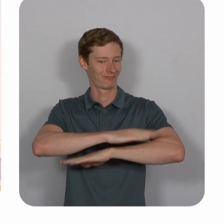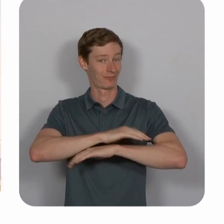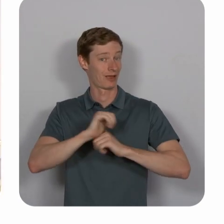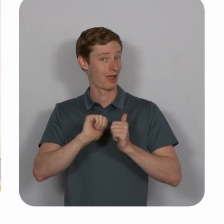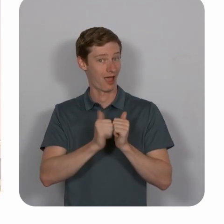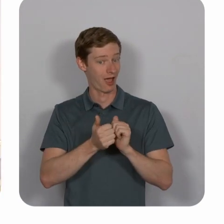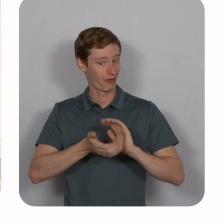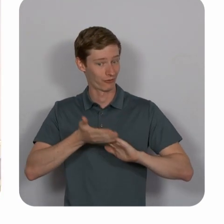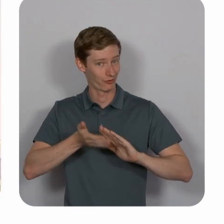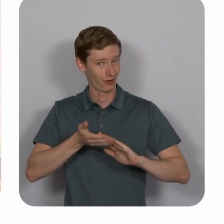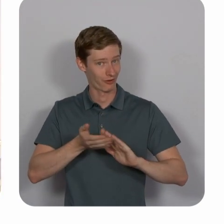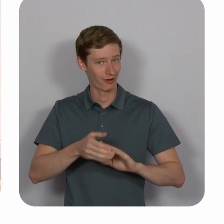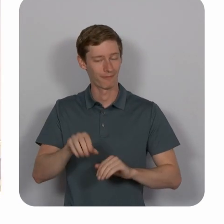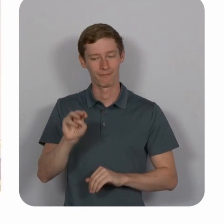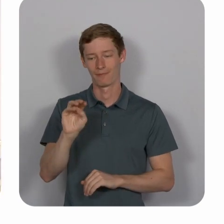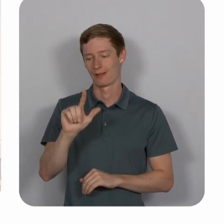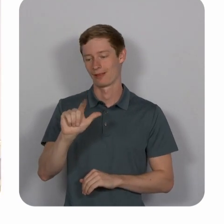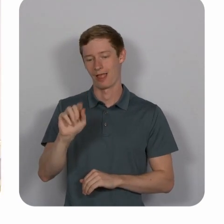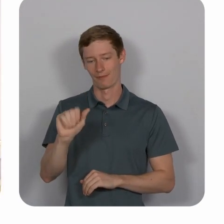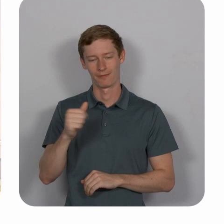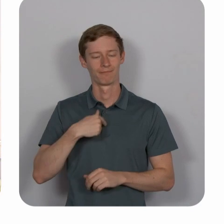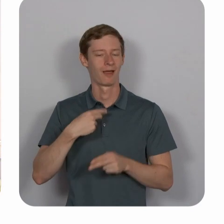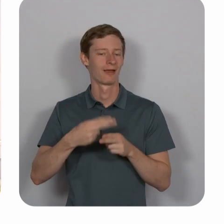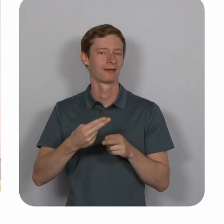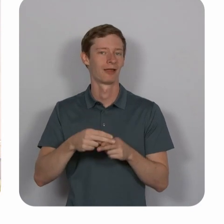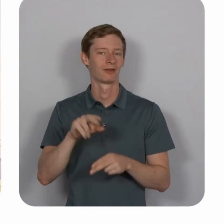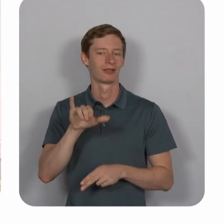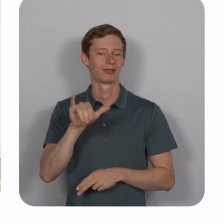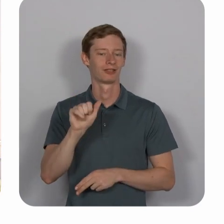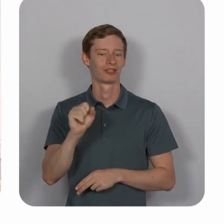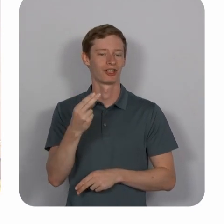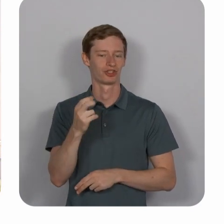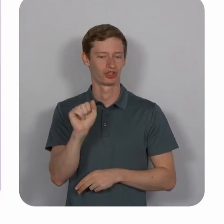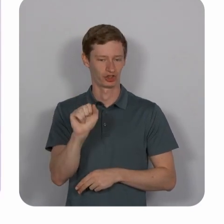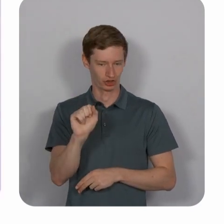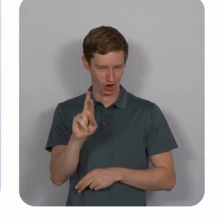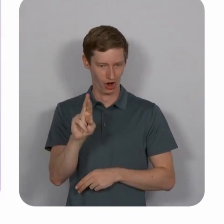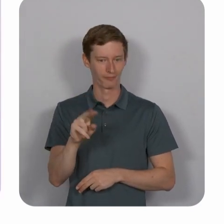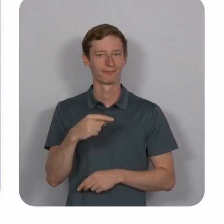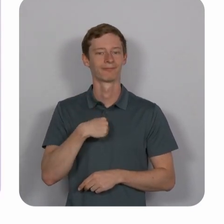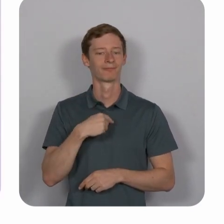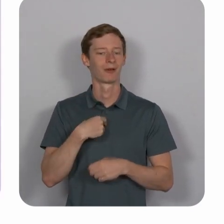I’m Yashar, Engineering Manager in the generative AI organization at Meta.